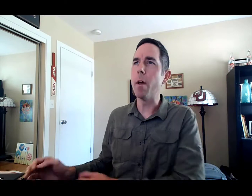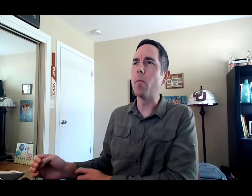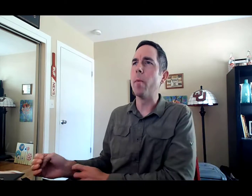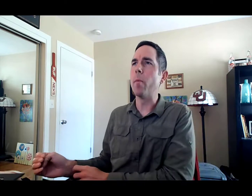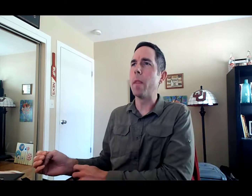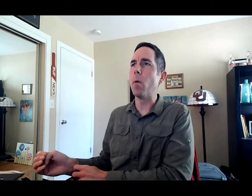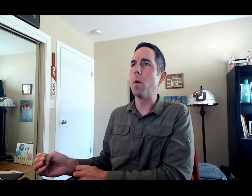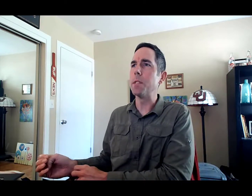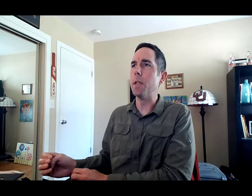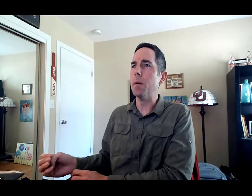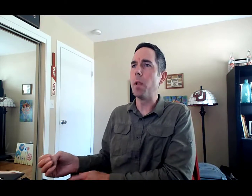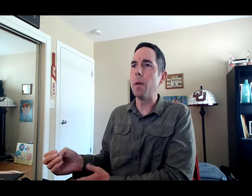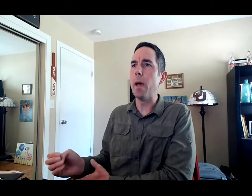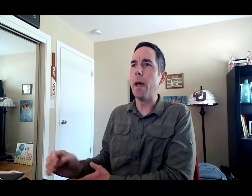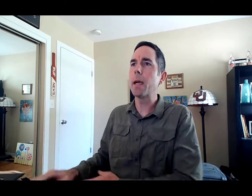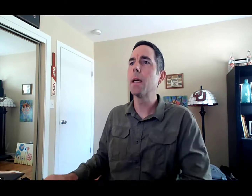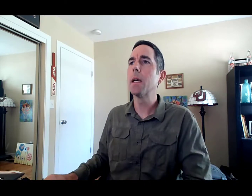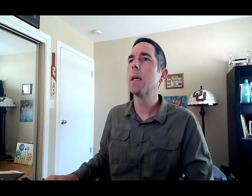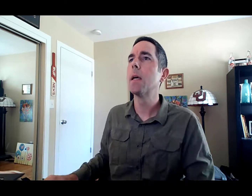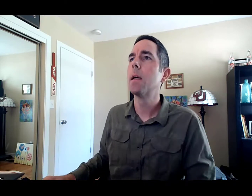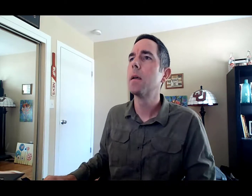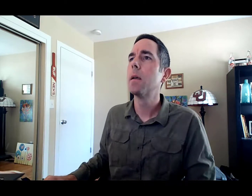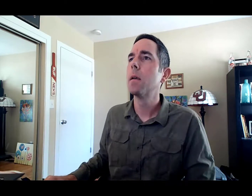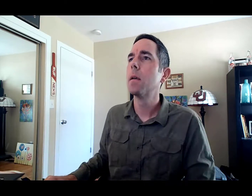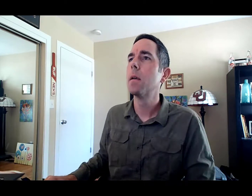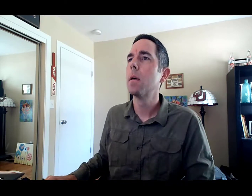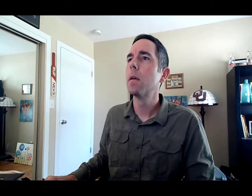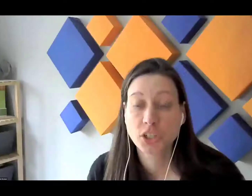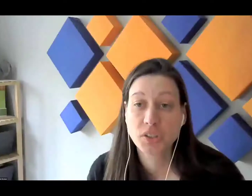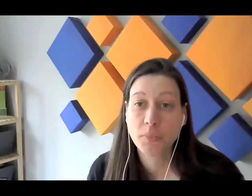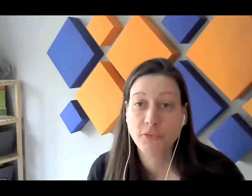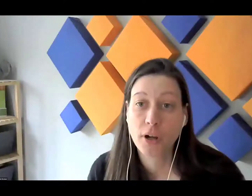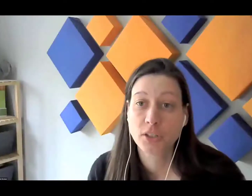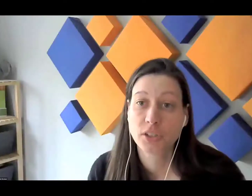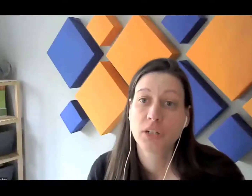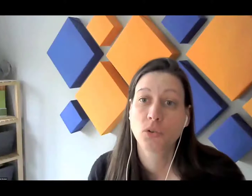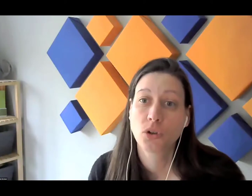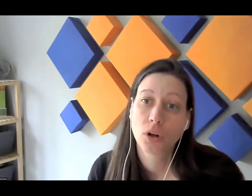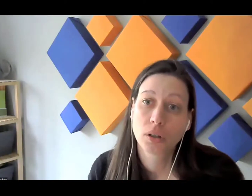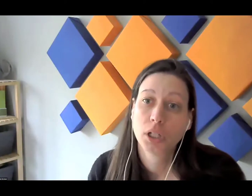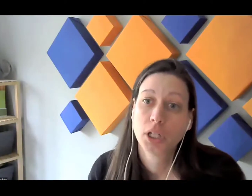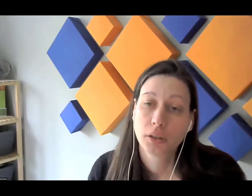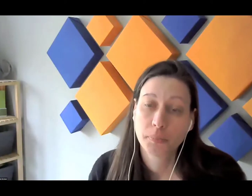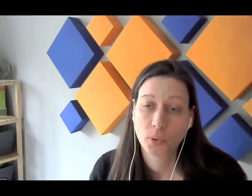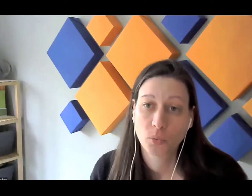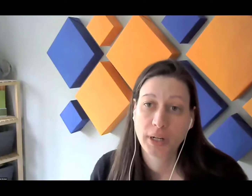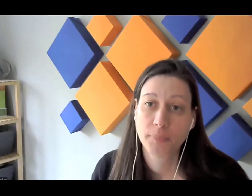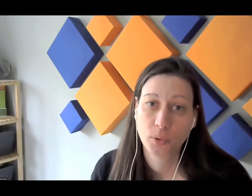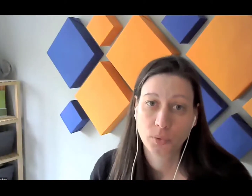I don't remember where that not playback. Yeah, 'cause sometimes they don't call the bold weight bold,